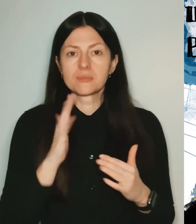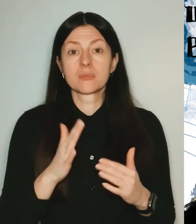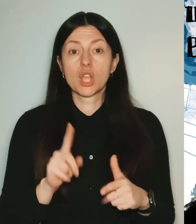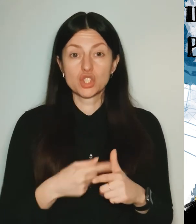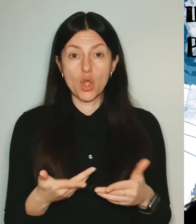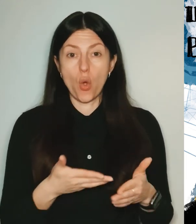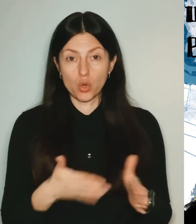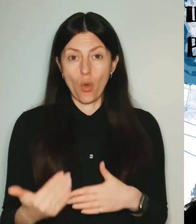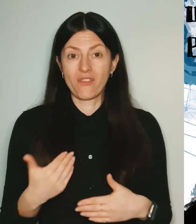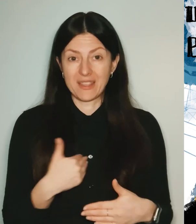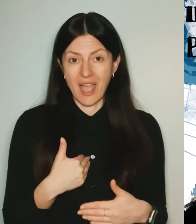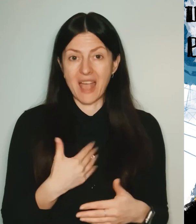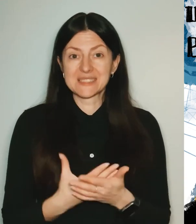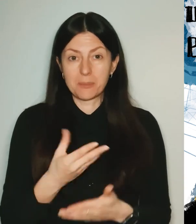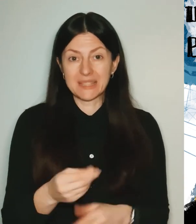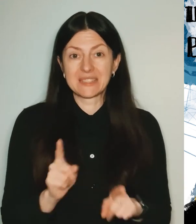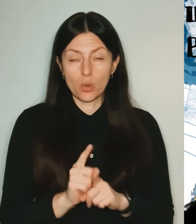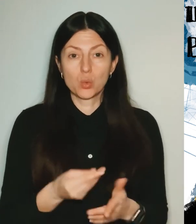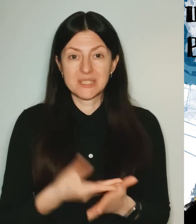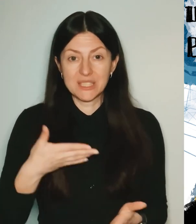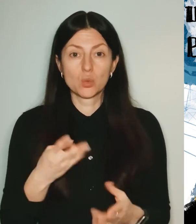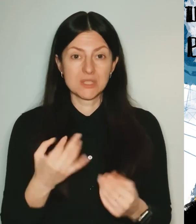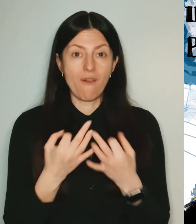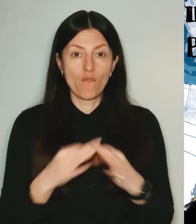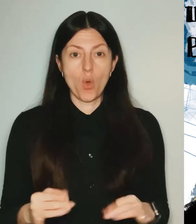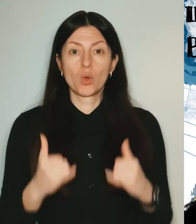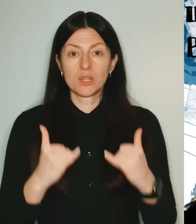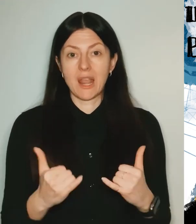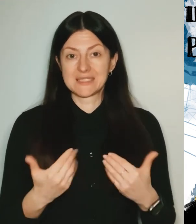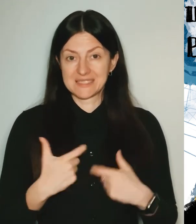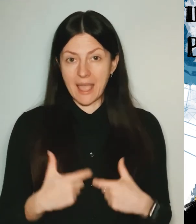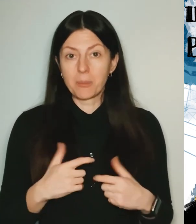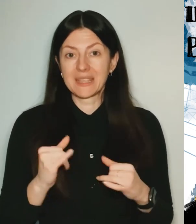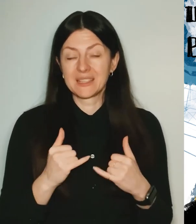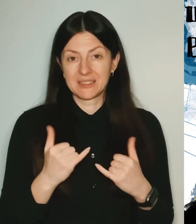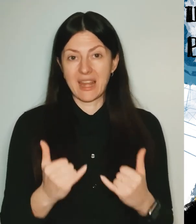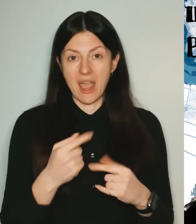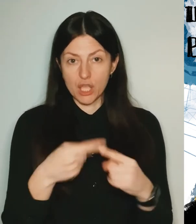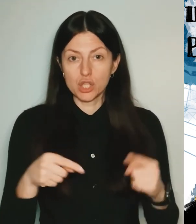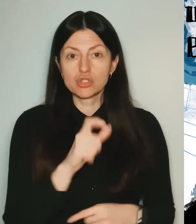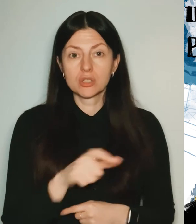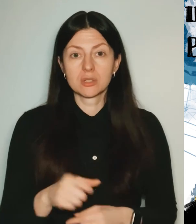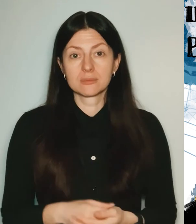whether I’m ready to pay this price for my freedom and freedom for others or not?